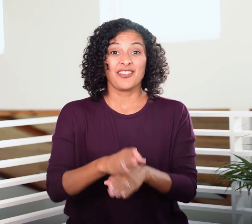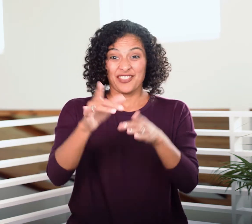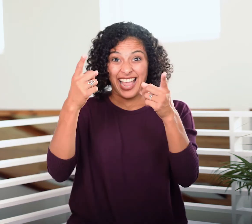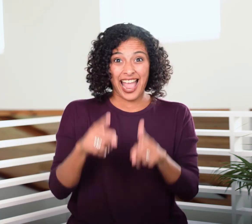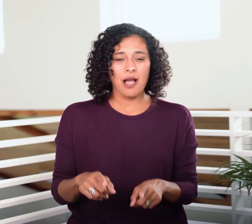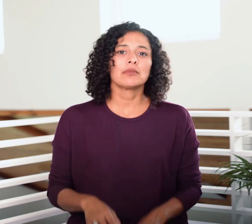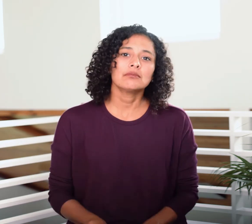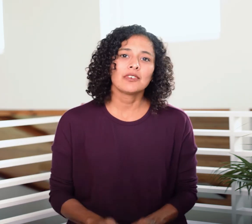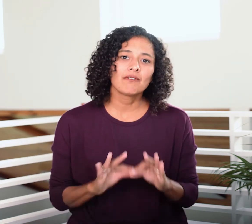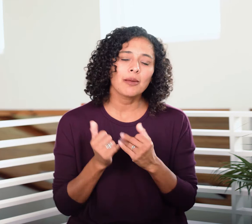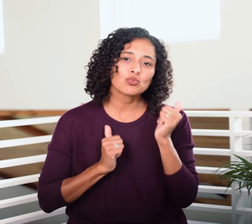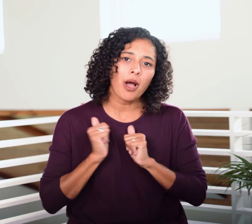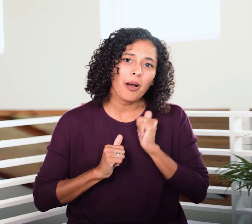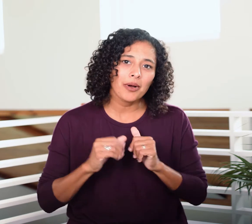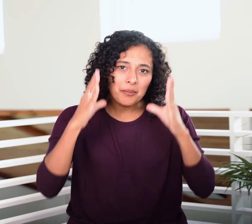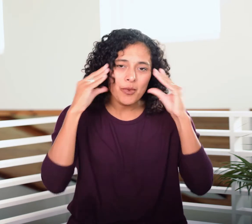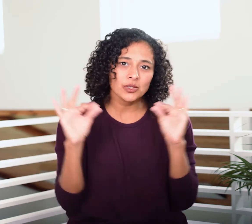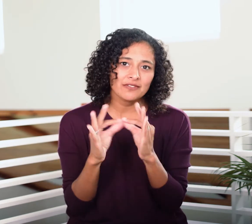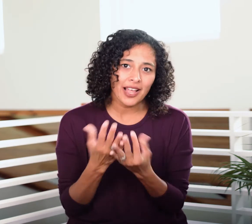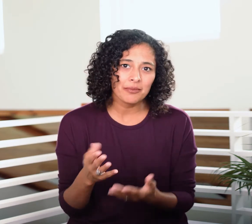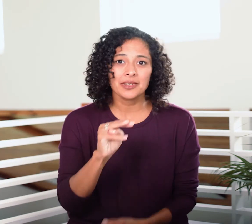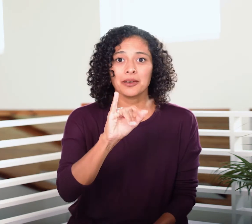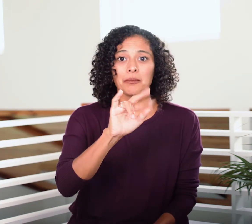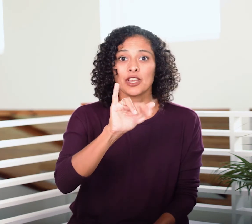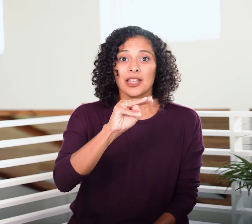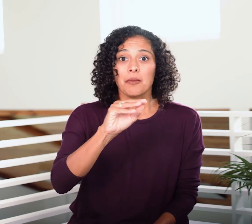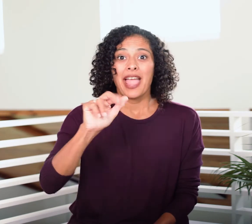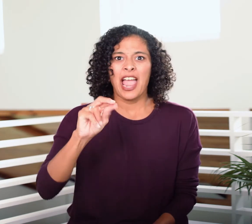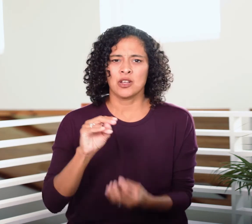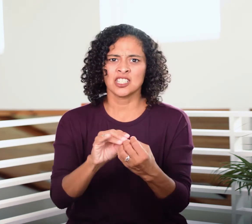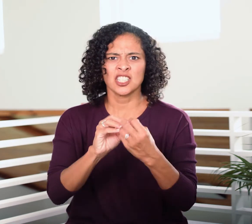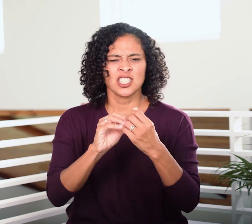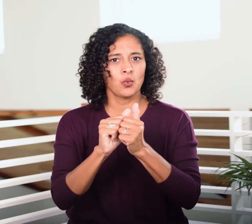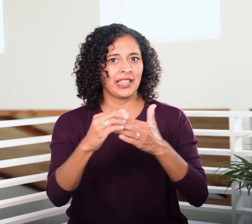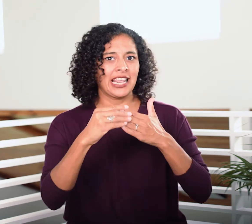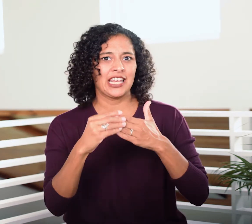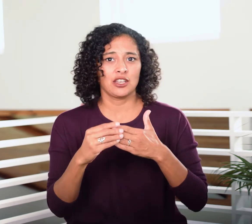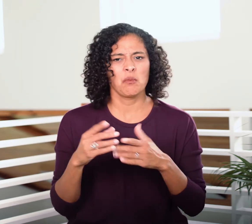After this, Moses gets hit with family drama. Miriam and Aaron push back on his leadership